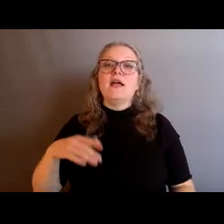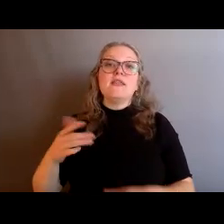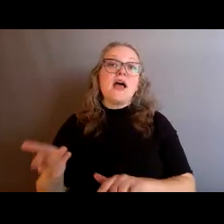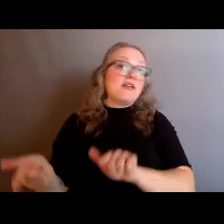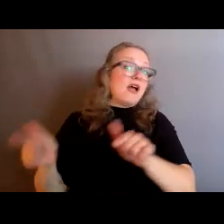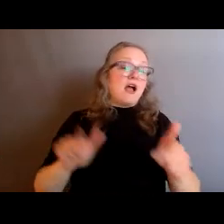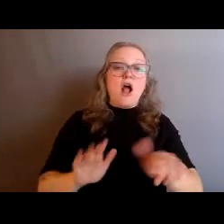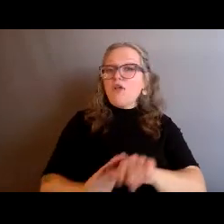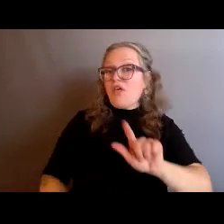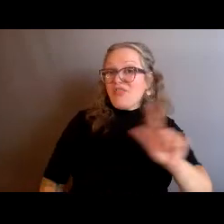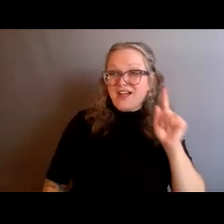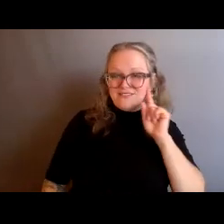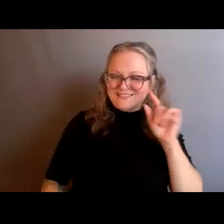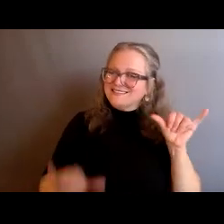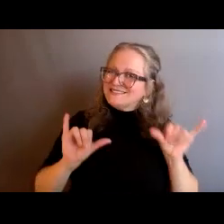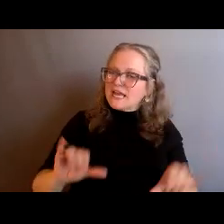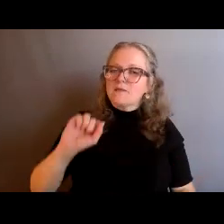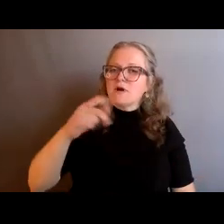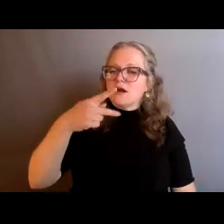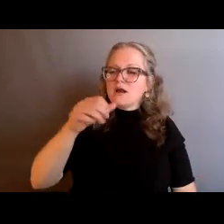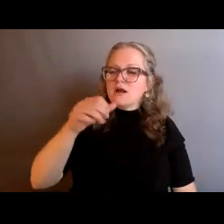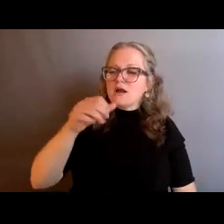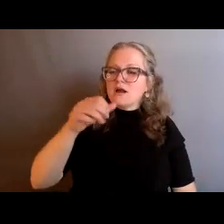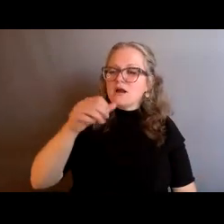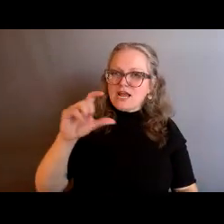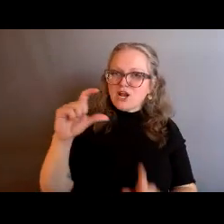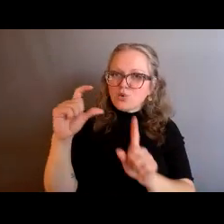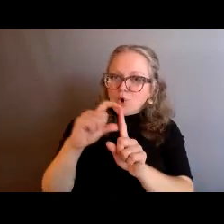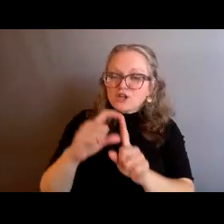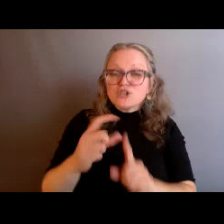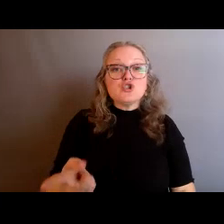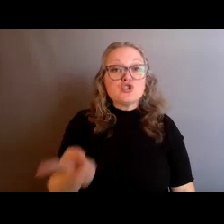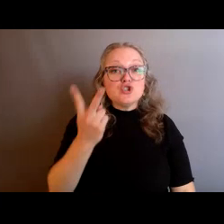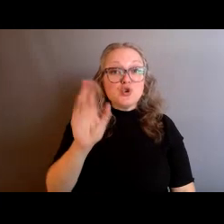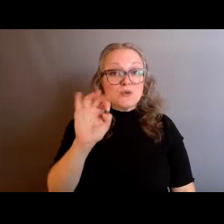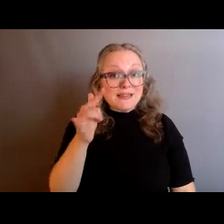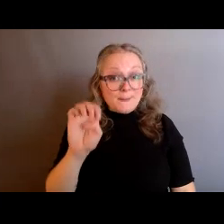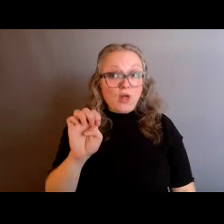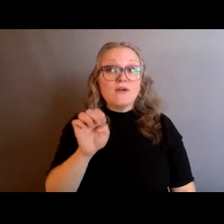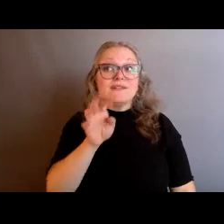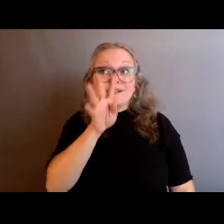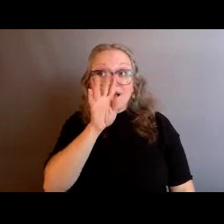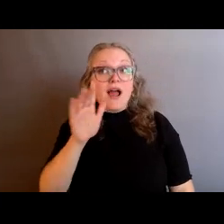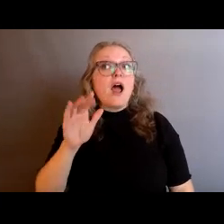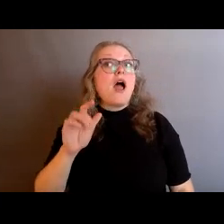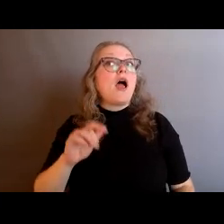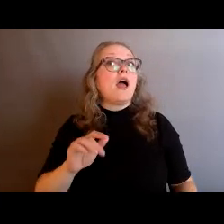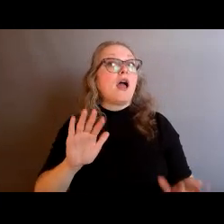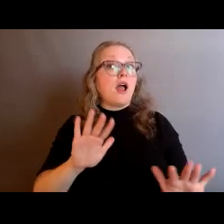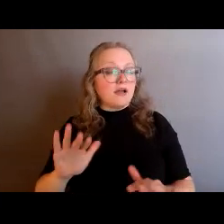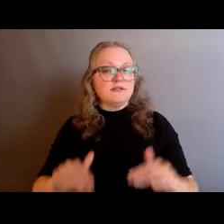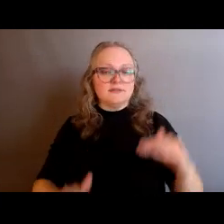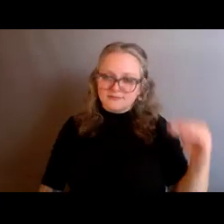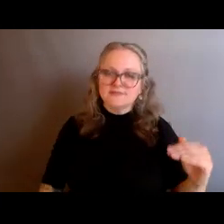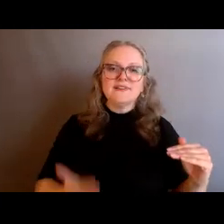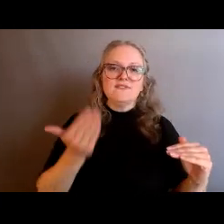Spondaic words again two syllable words. Put it in. I get down to 15 again. Guess what? 15DB and that 15